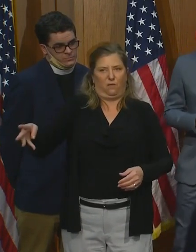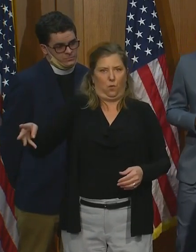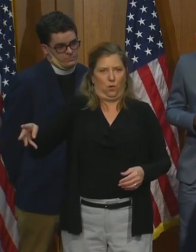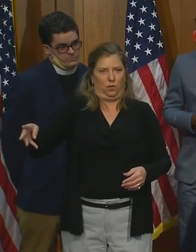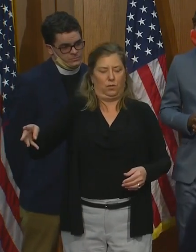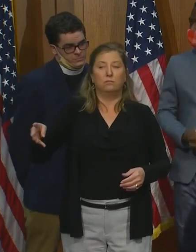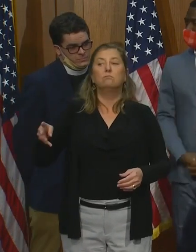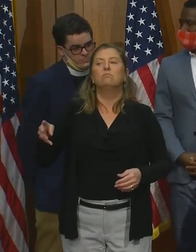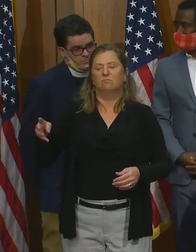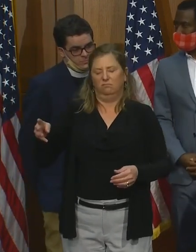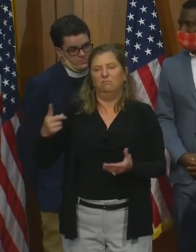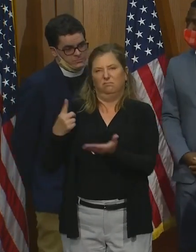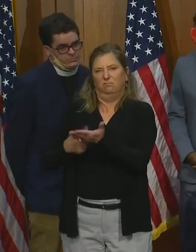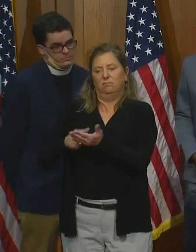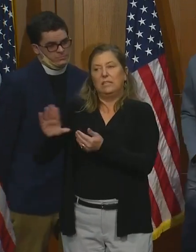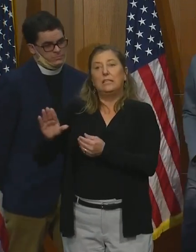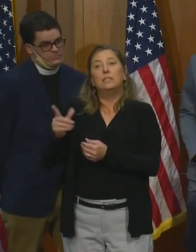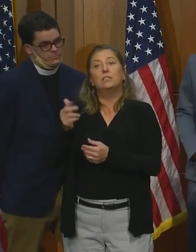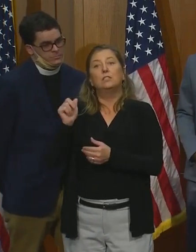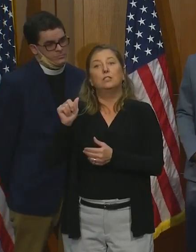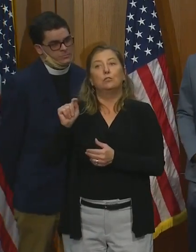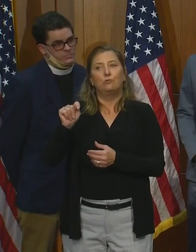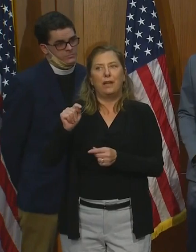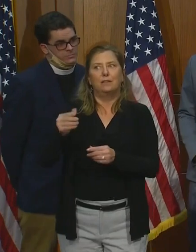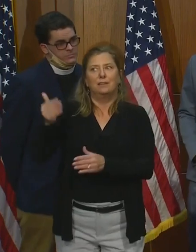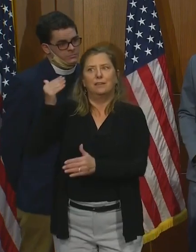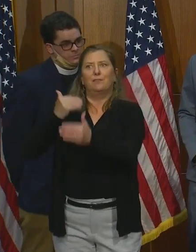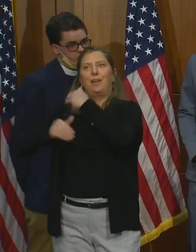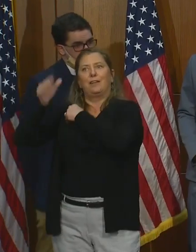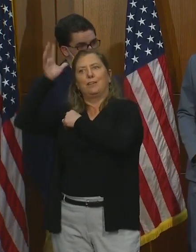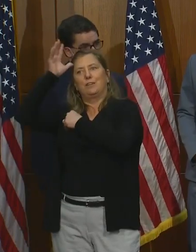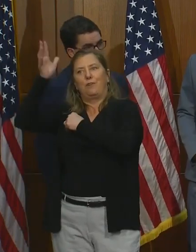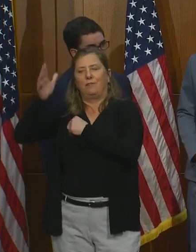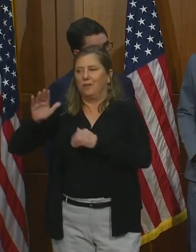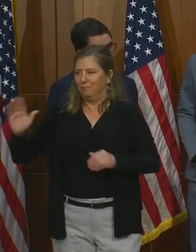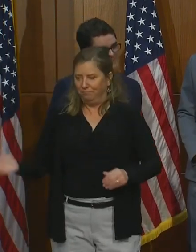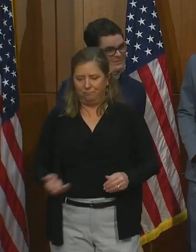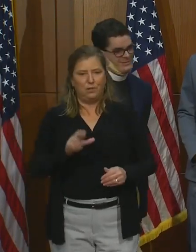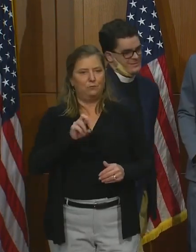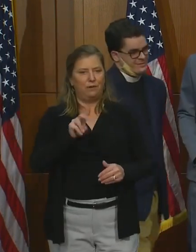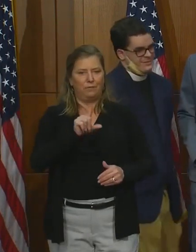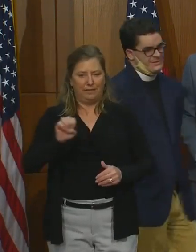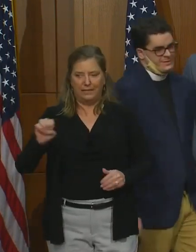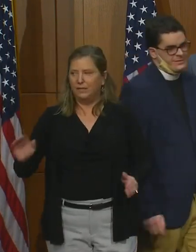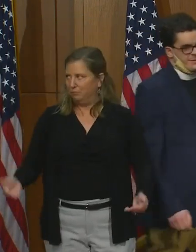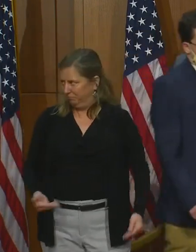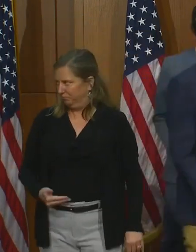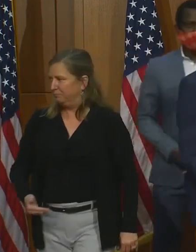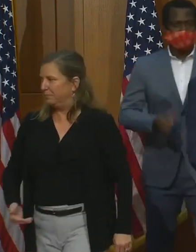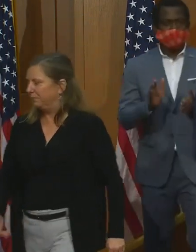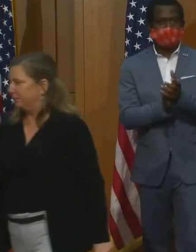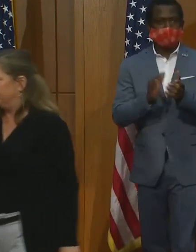REVEREND ROBERT W. LEE THE FOURTH WE'VE BEEN TALKING ABOUT